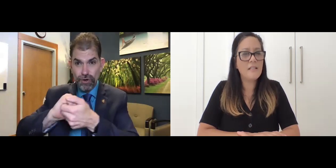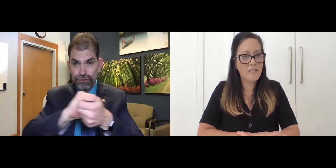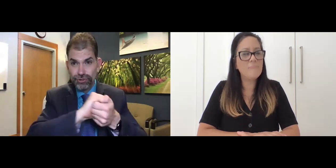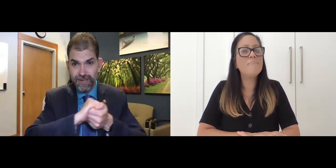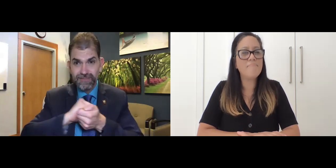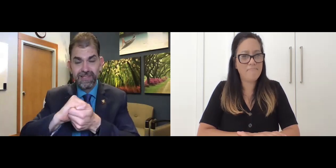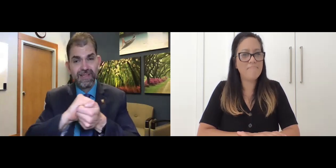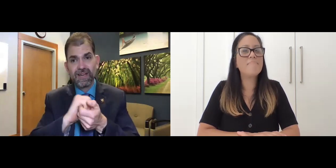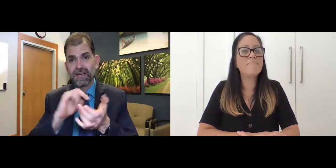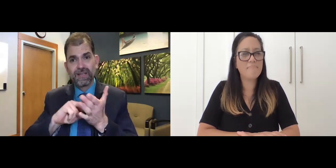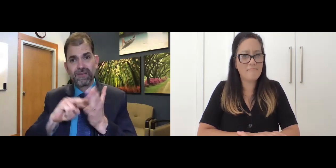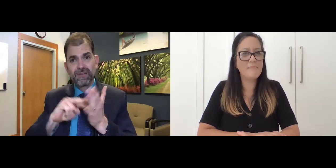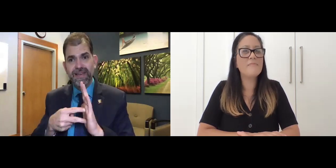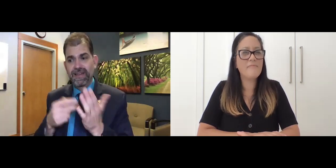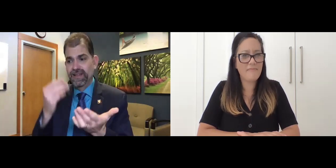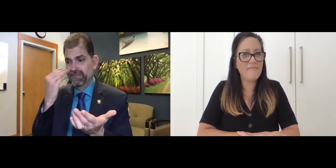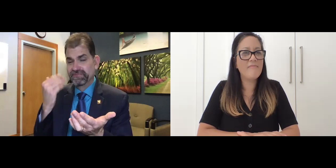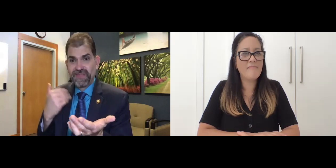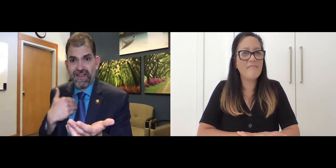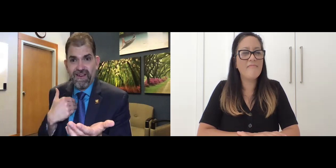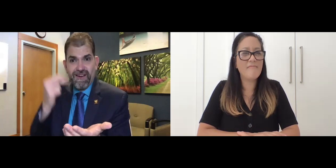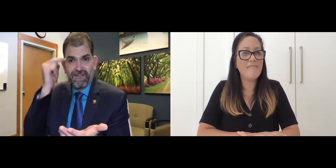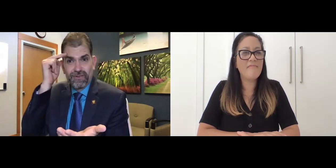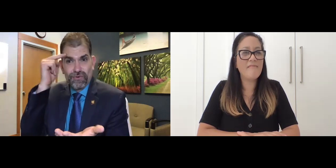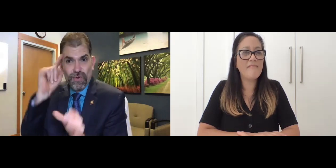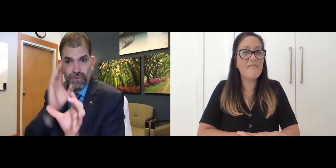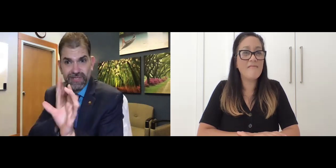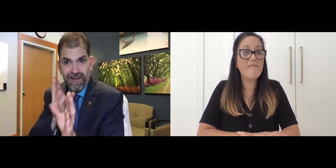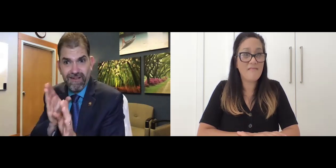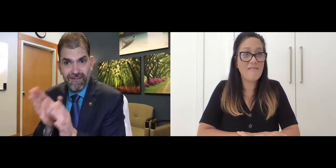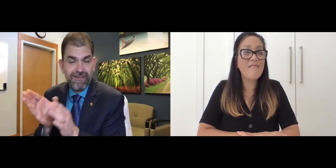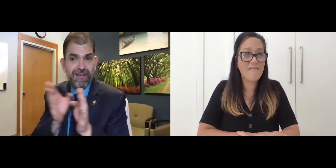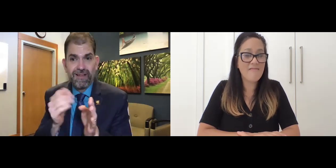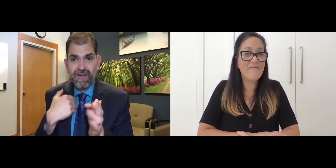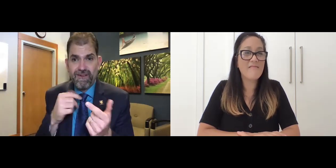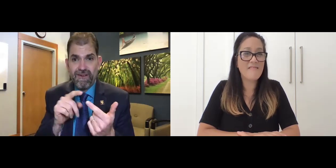you need cross-disciplinary expertise and partnerships. You might need a